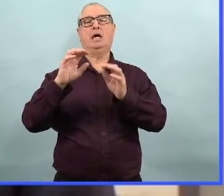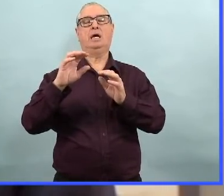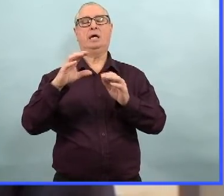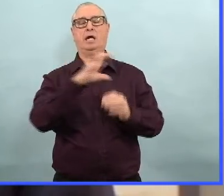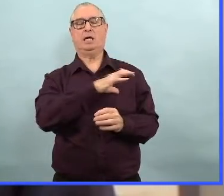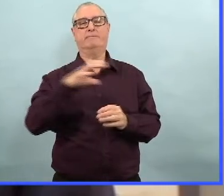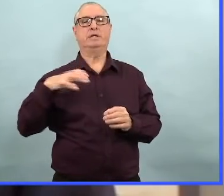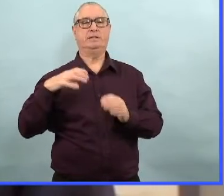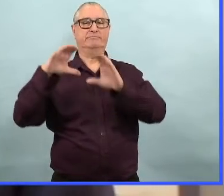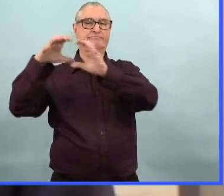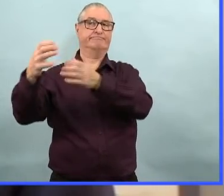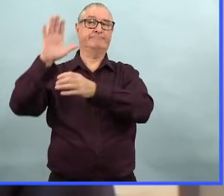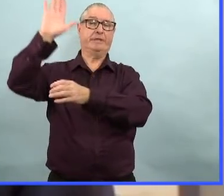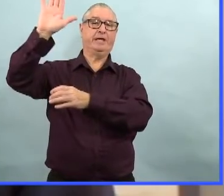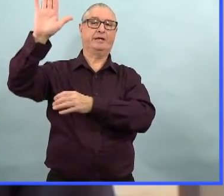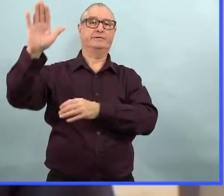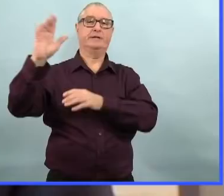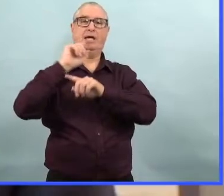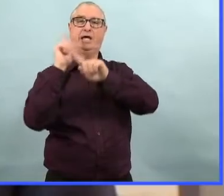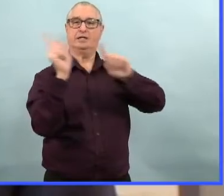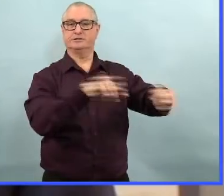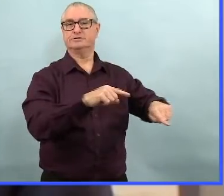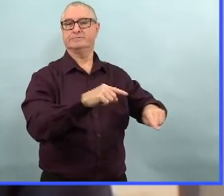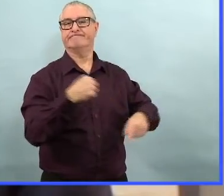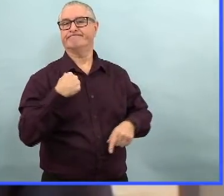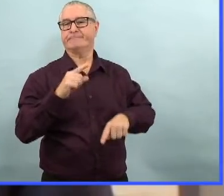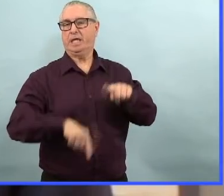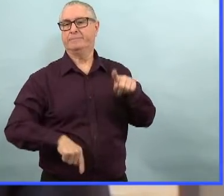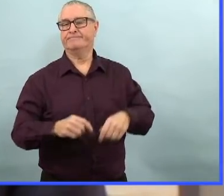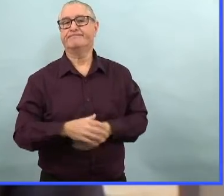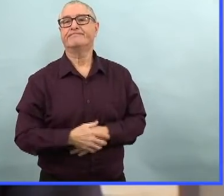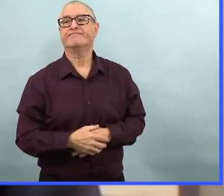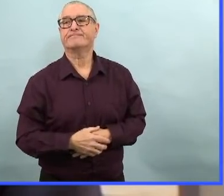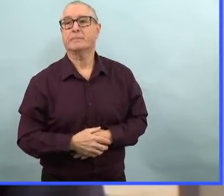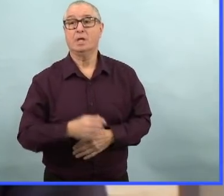the impact from both sides right we have increasing demands on the healthcare system